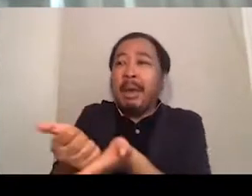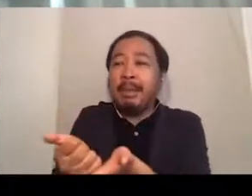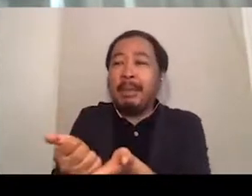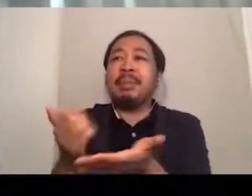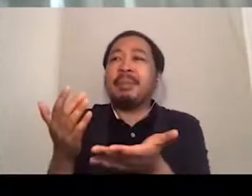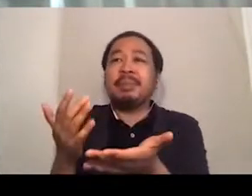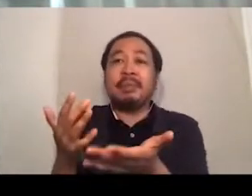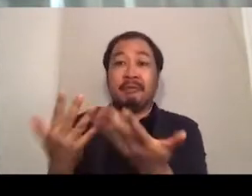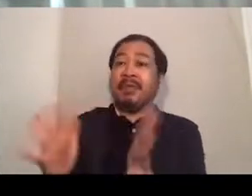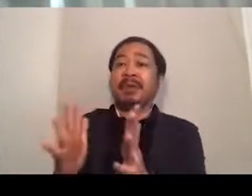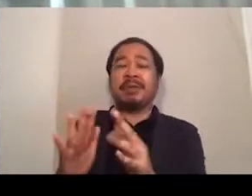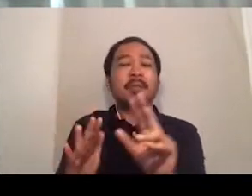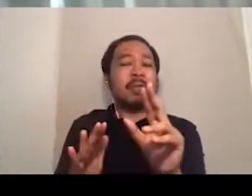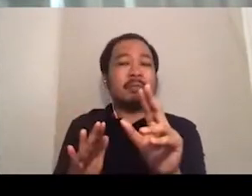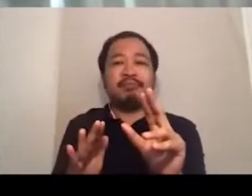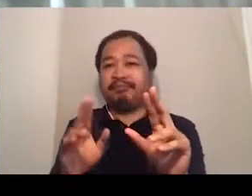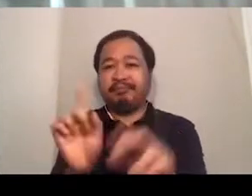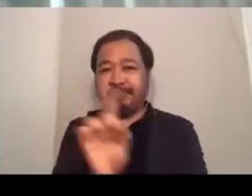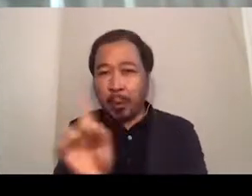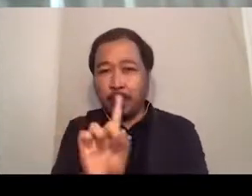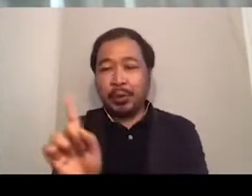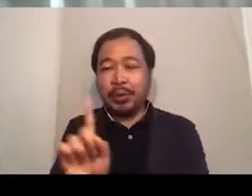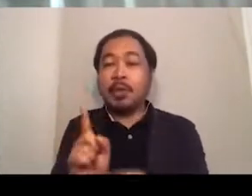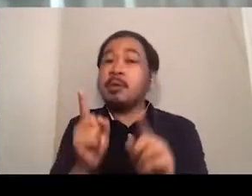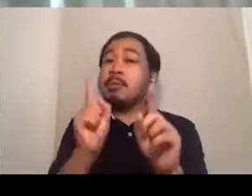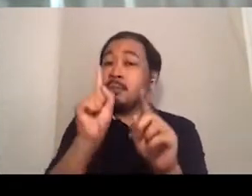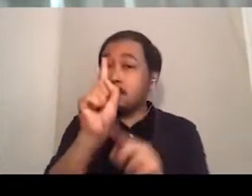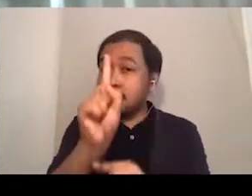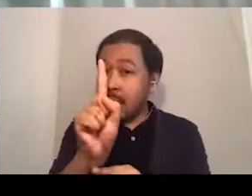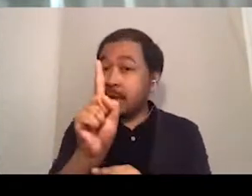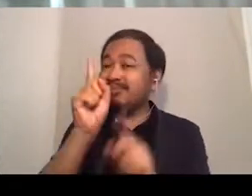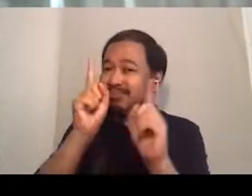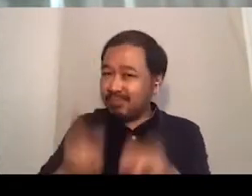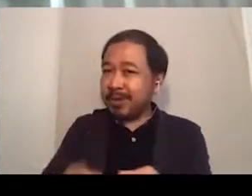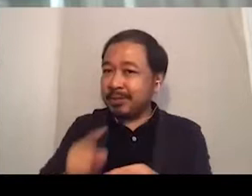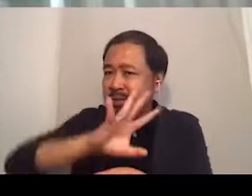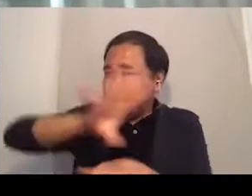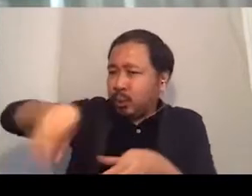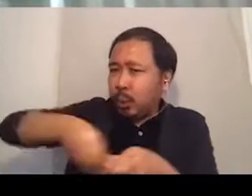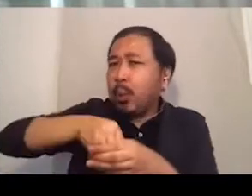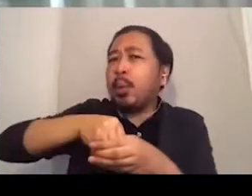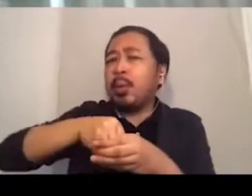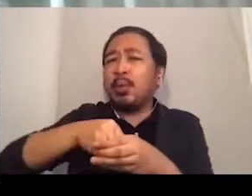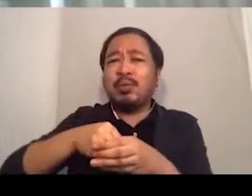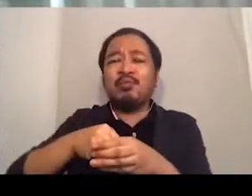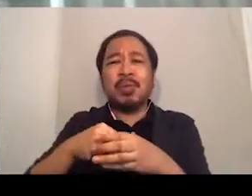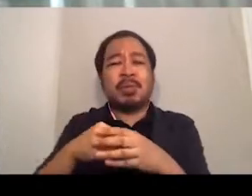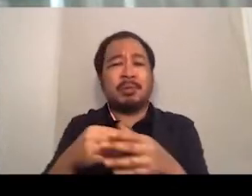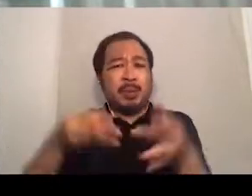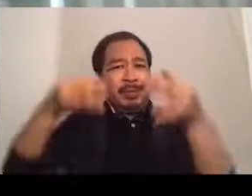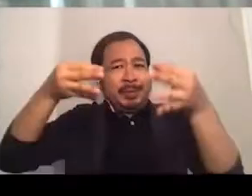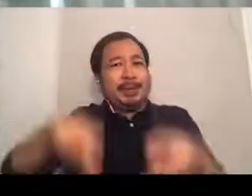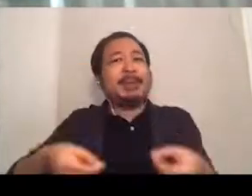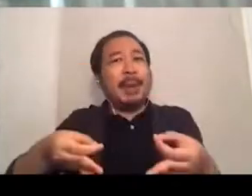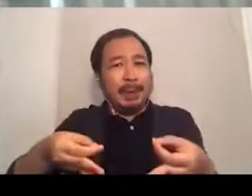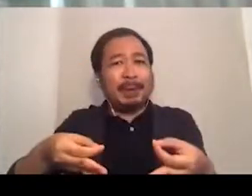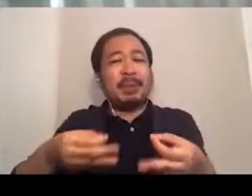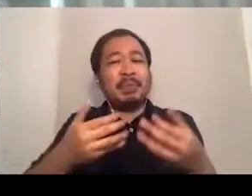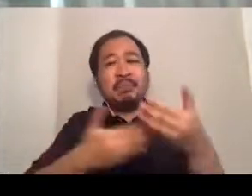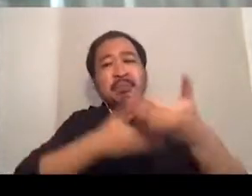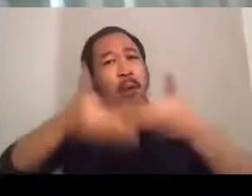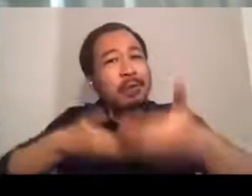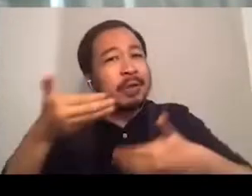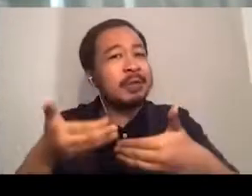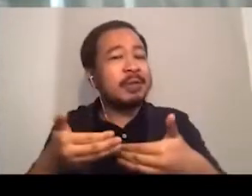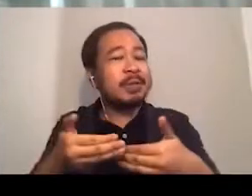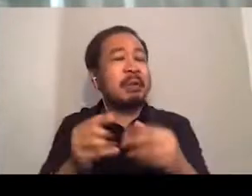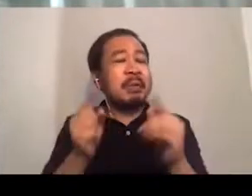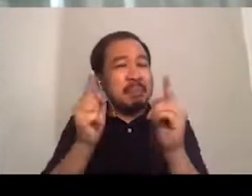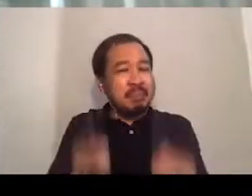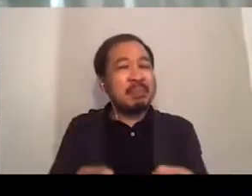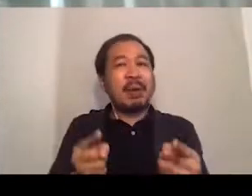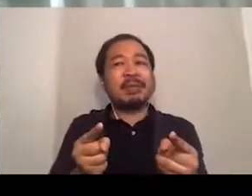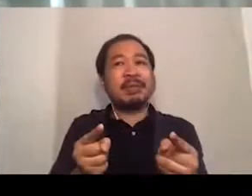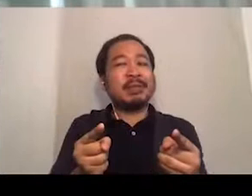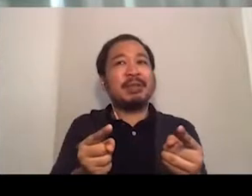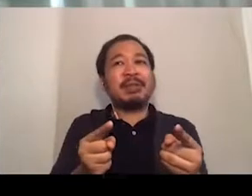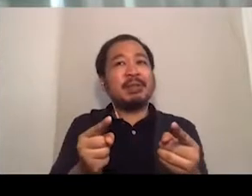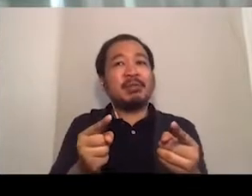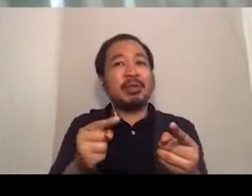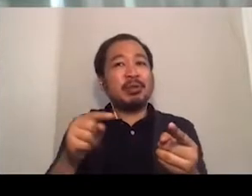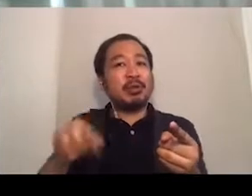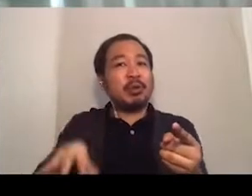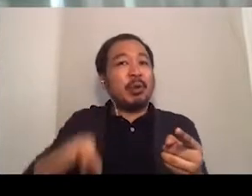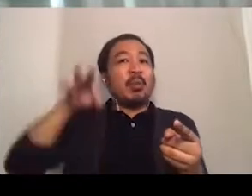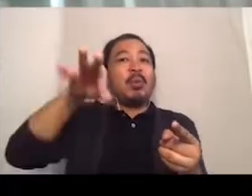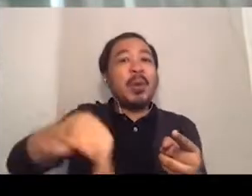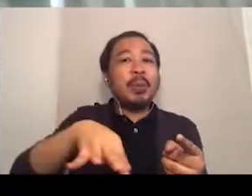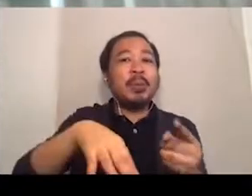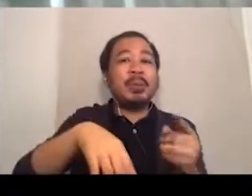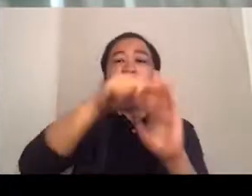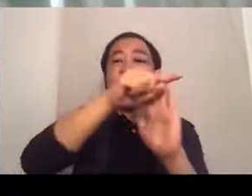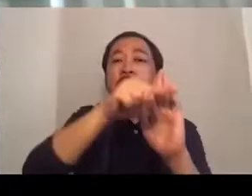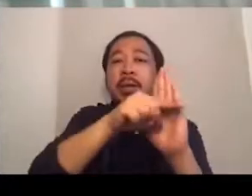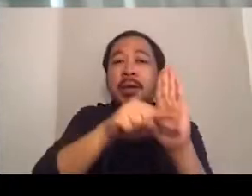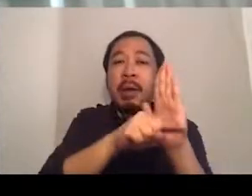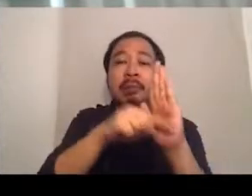and how assistance and services could be provided and that’s because sometimes people are not allowed to travel so far.